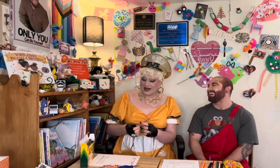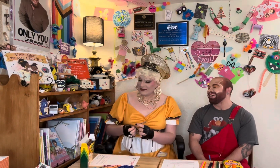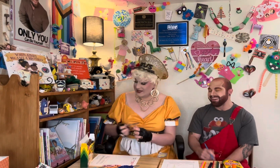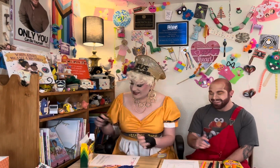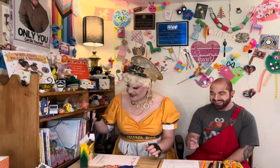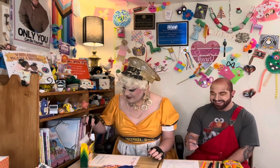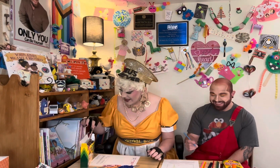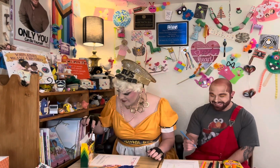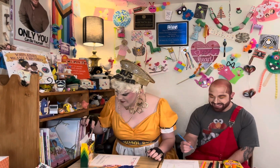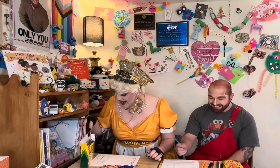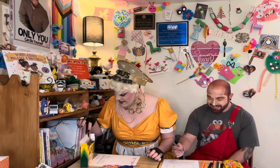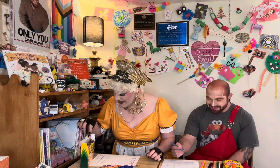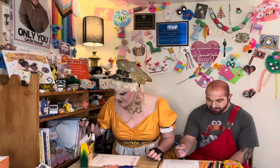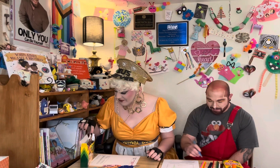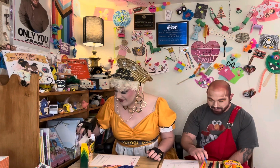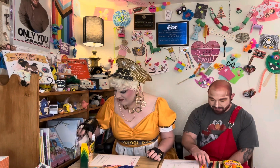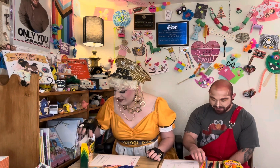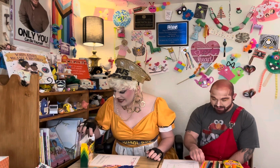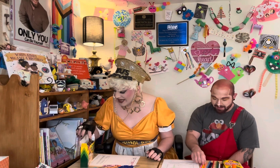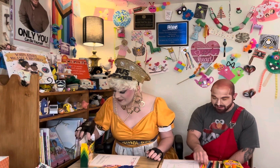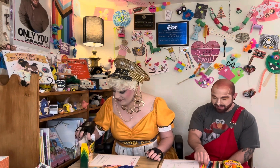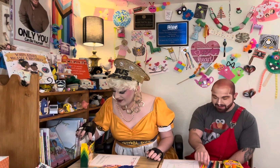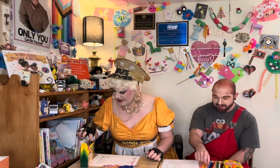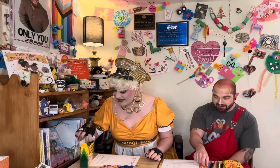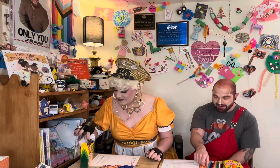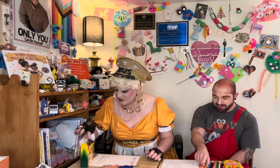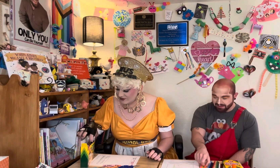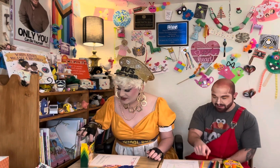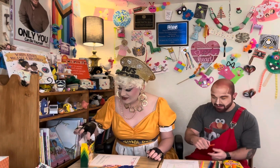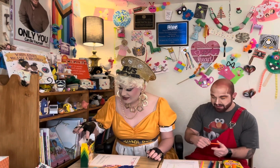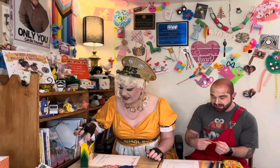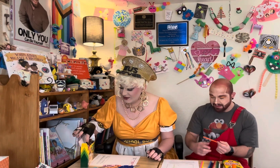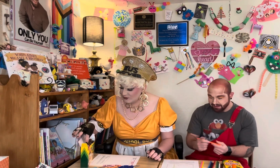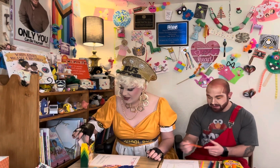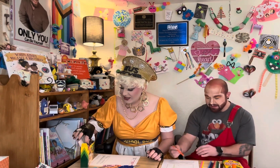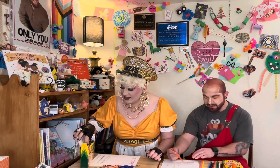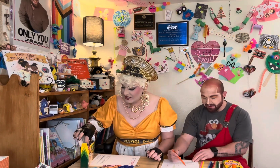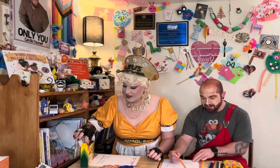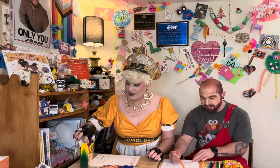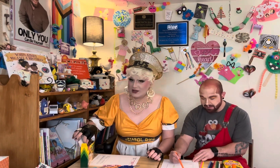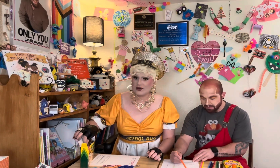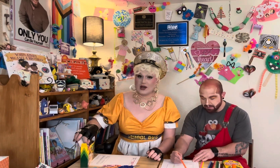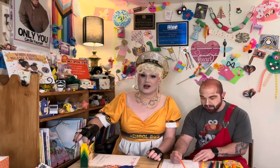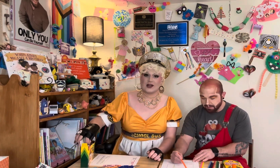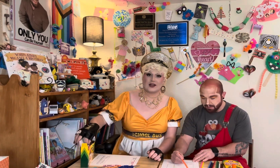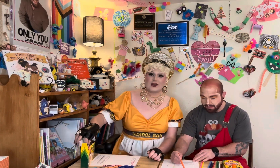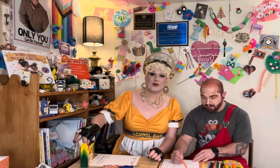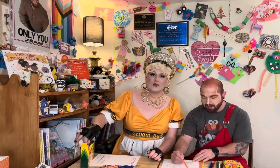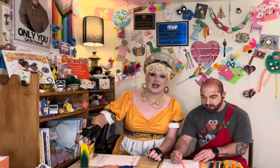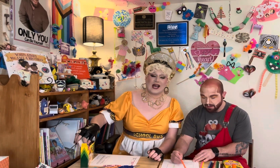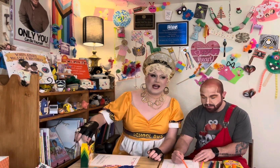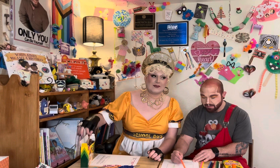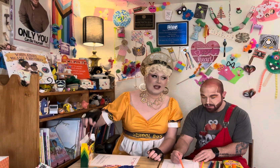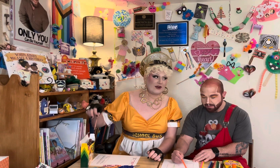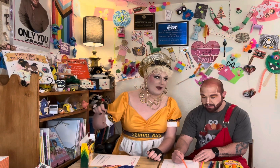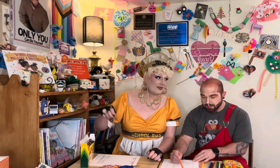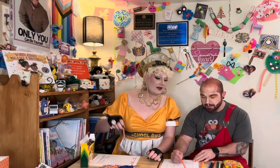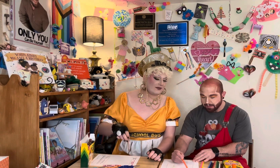I'm going to take that back. I think my favorite time is most recently when we had my Grandpa